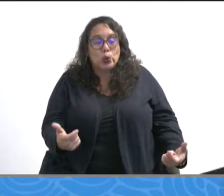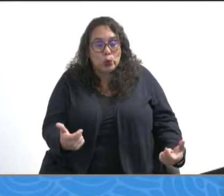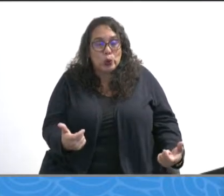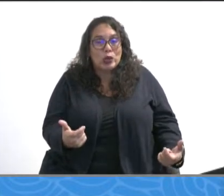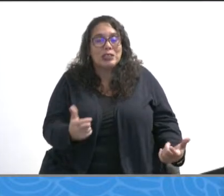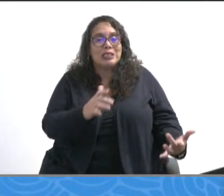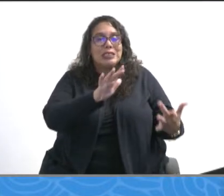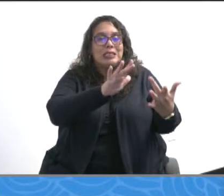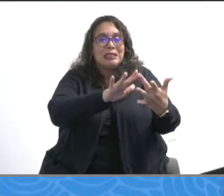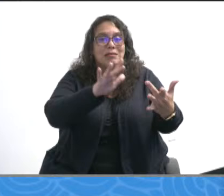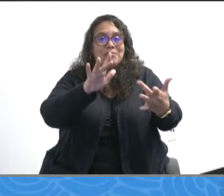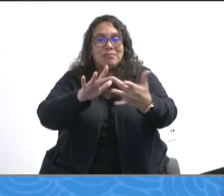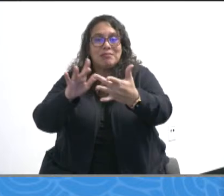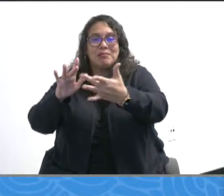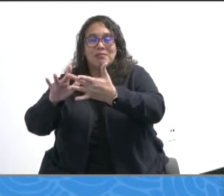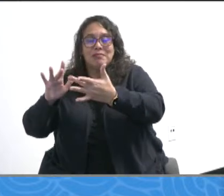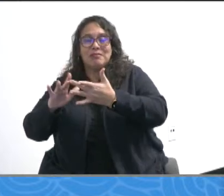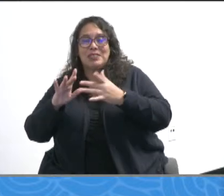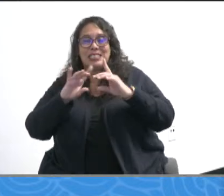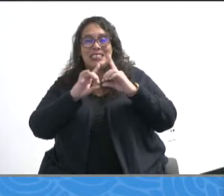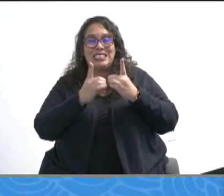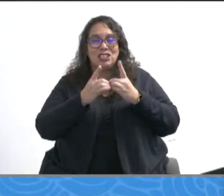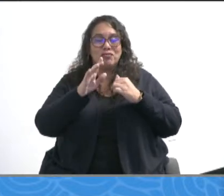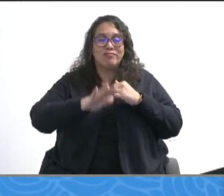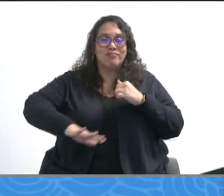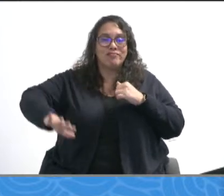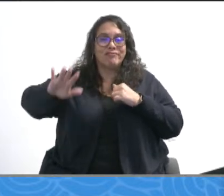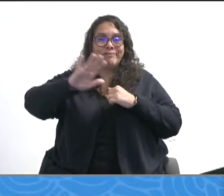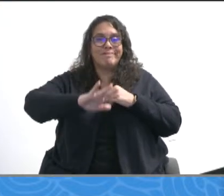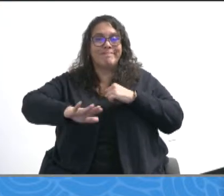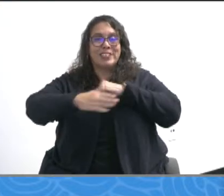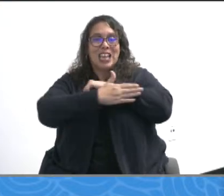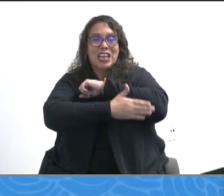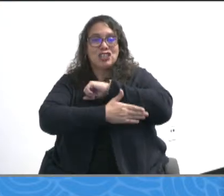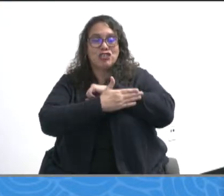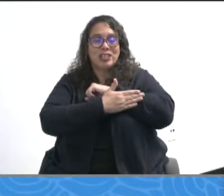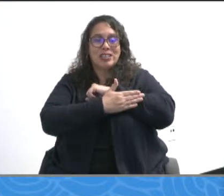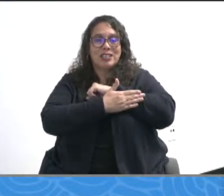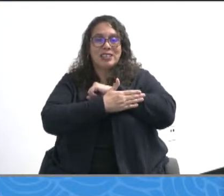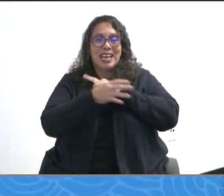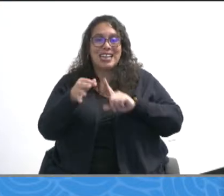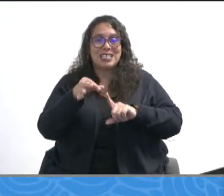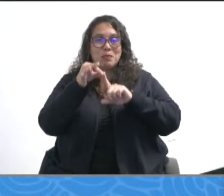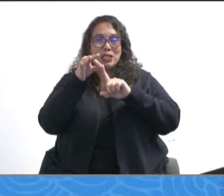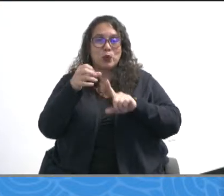and of course, across our country, and the impact of COVID-19 continues, right? We still know of many people